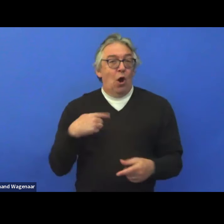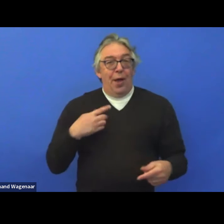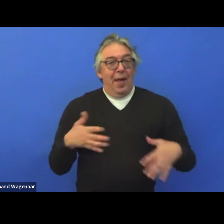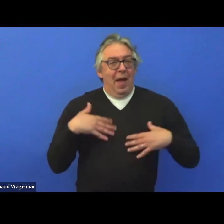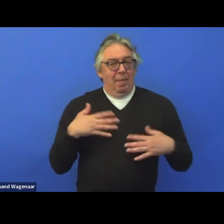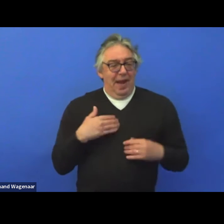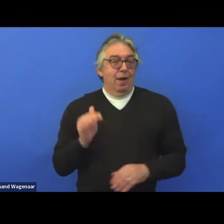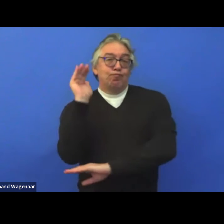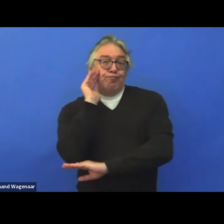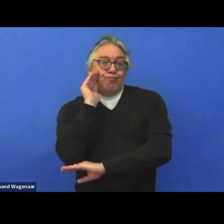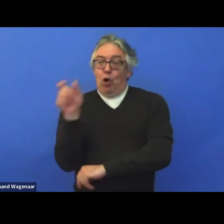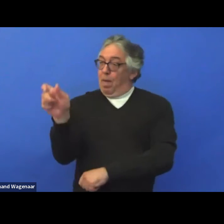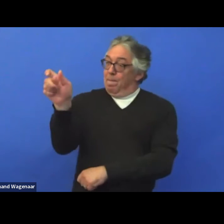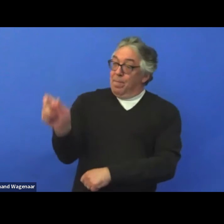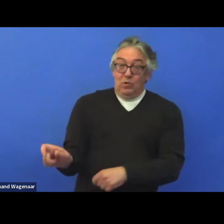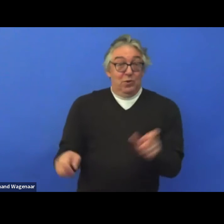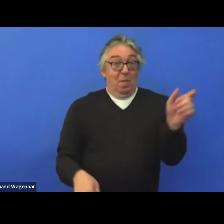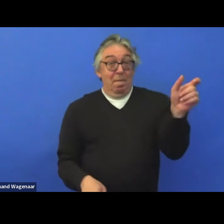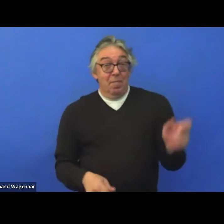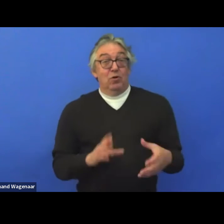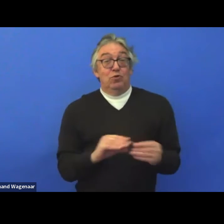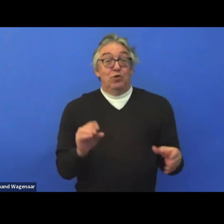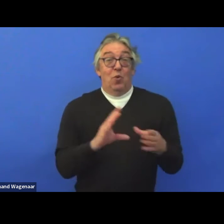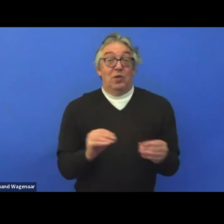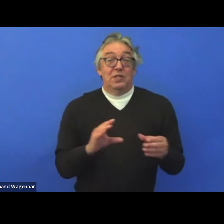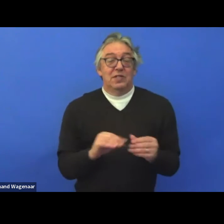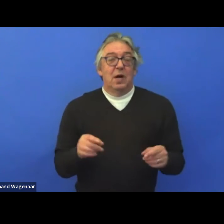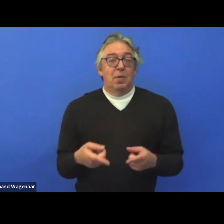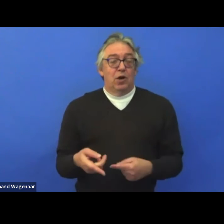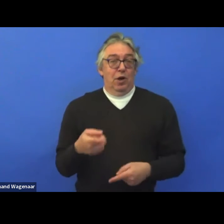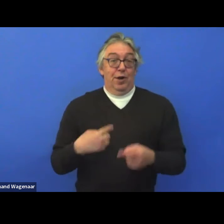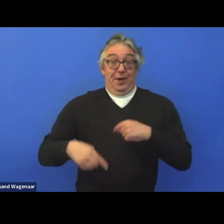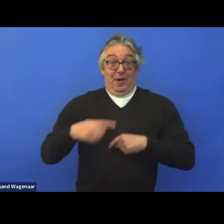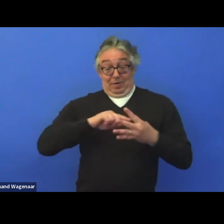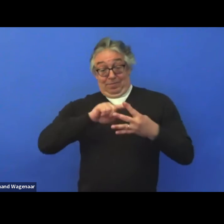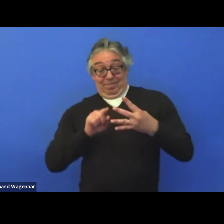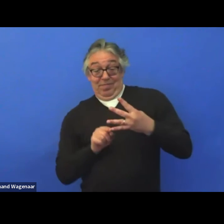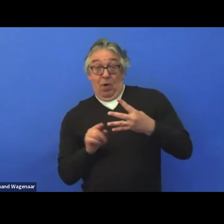from the partners as well. But we are going to start with the i2i film